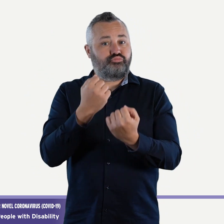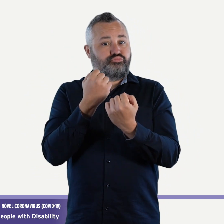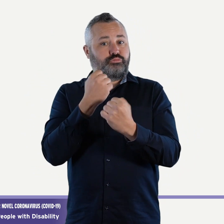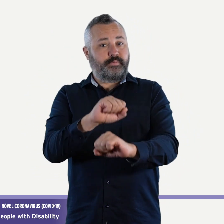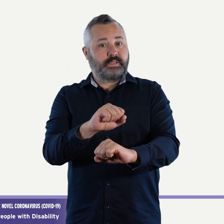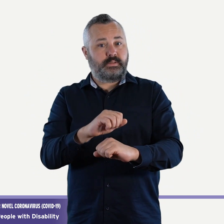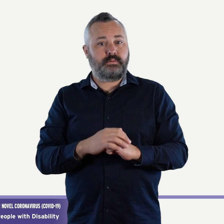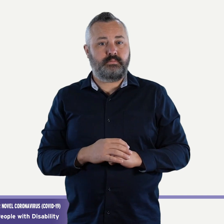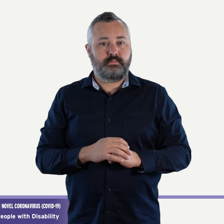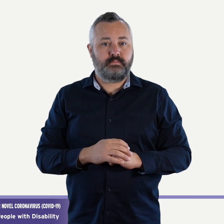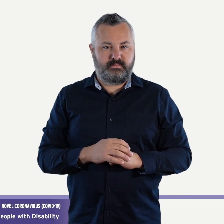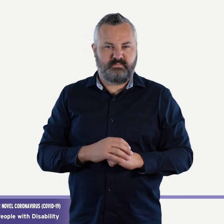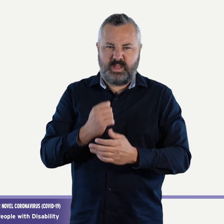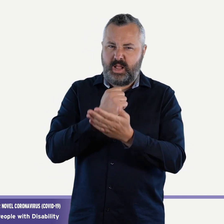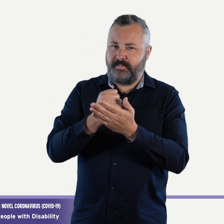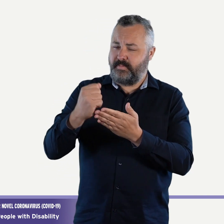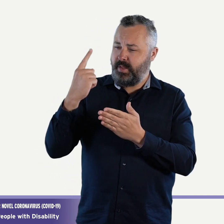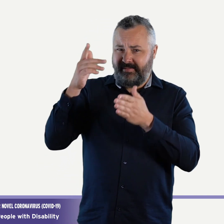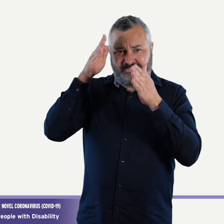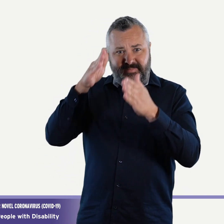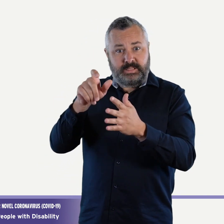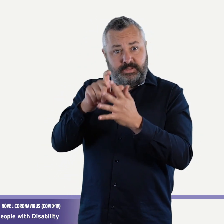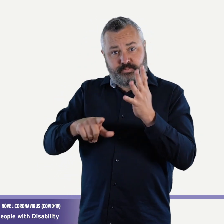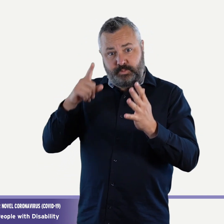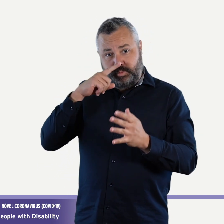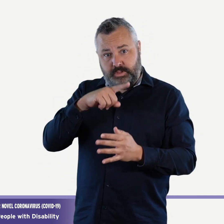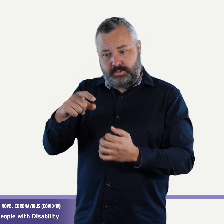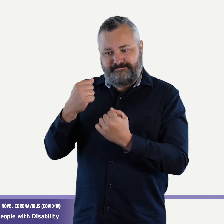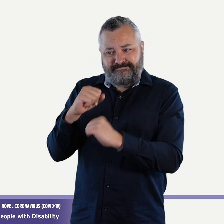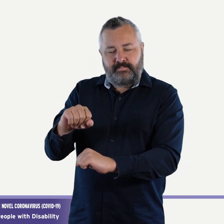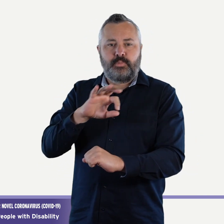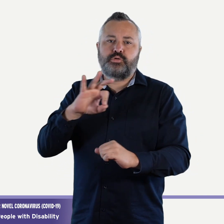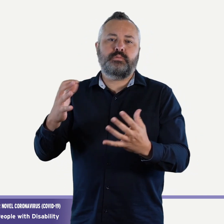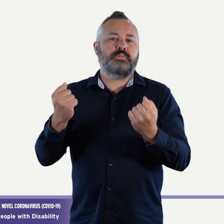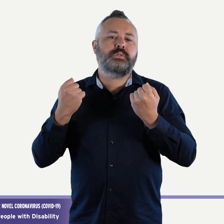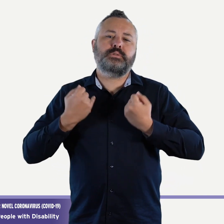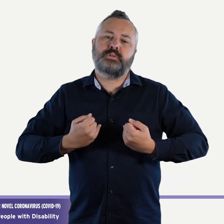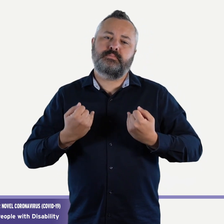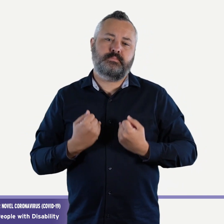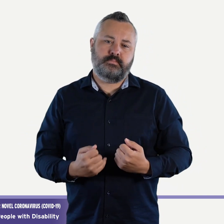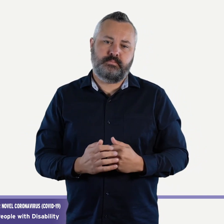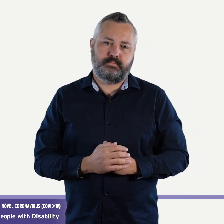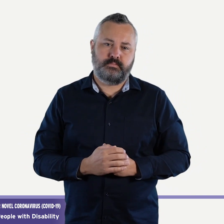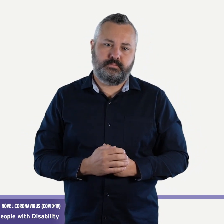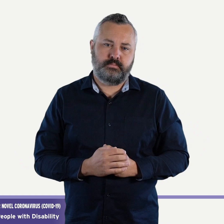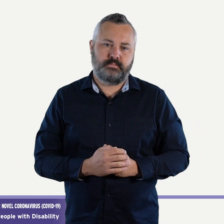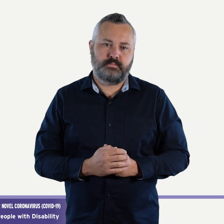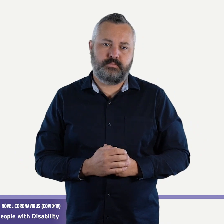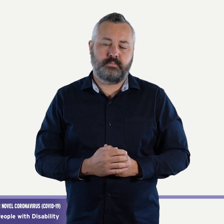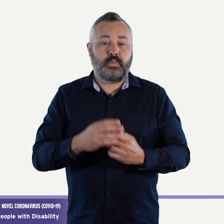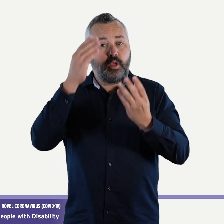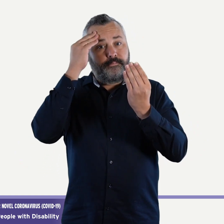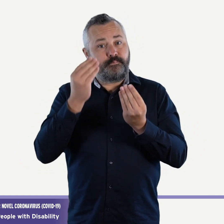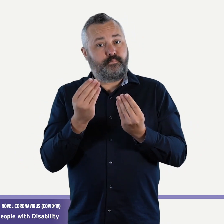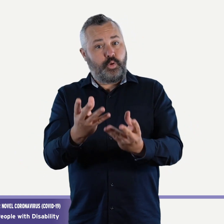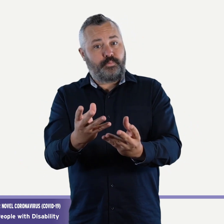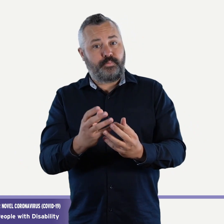PREVENTION Preventing people with disability becoming infected is the primary focus. INFORMED